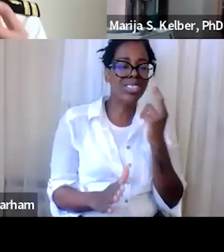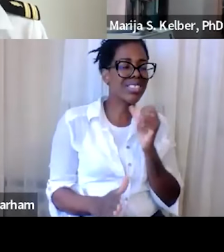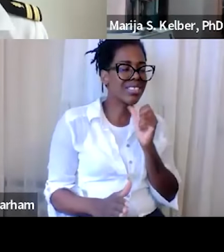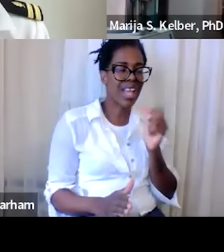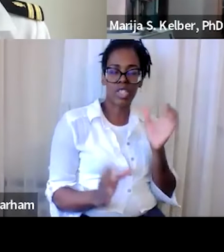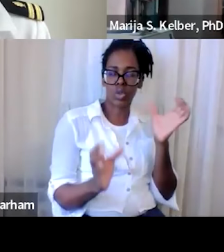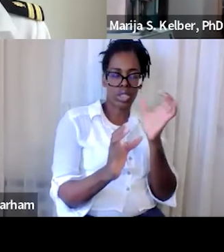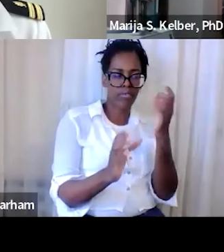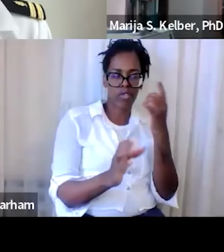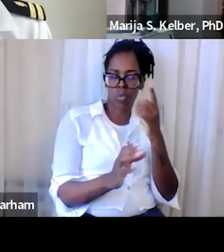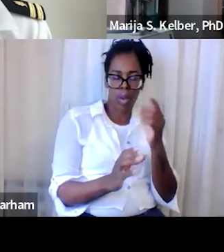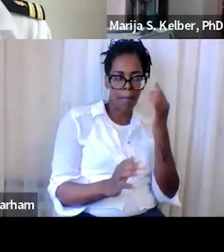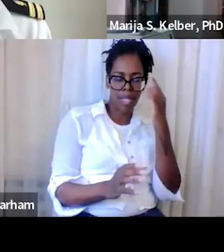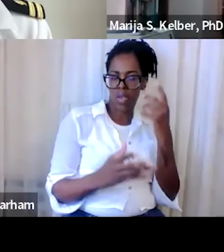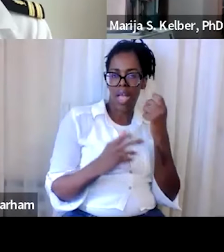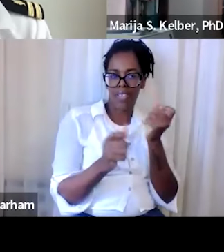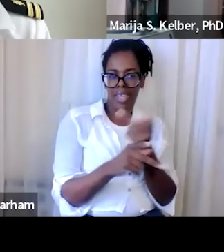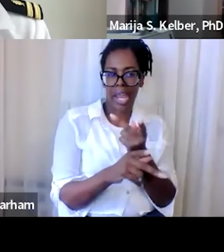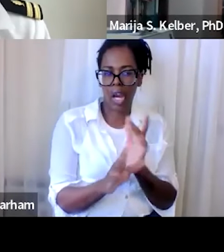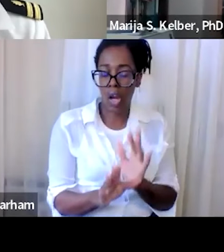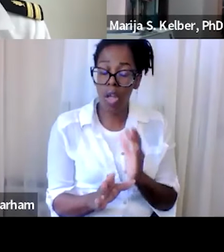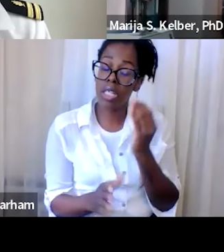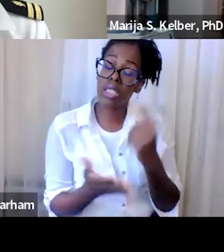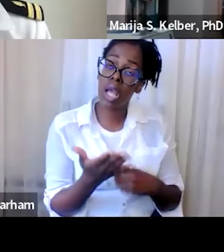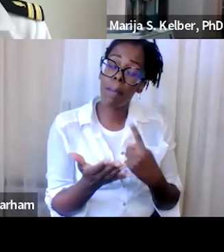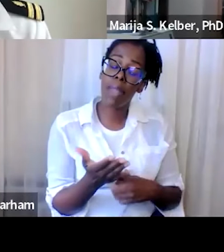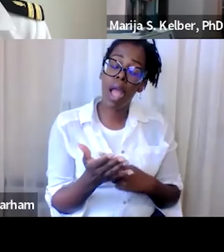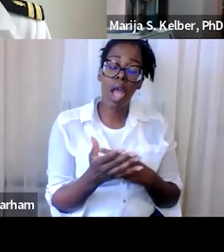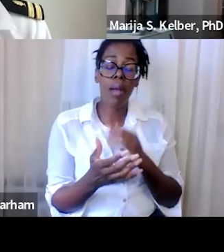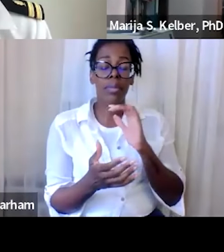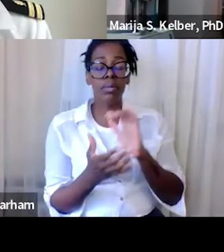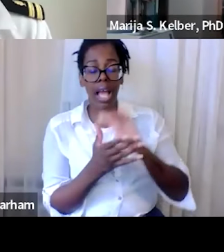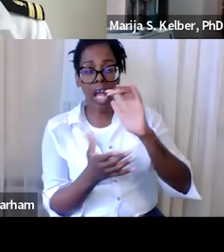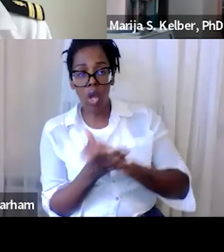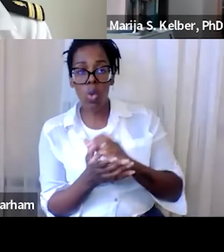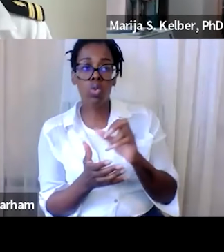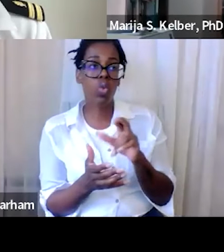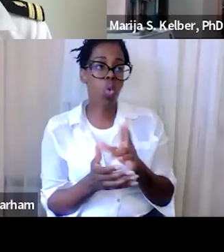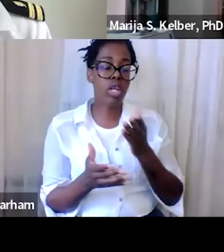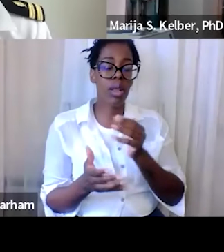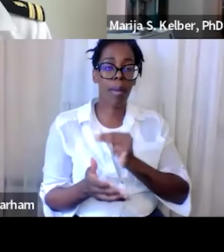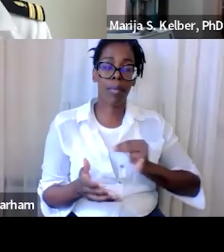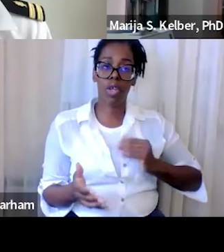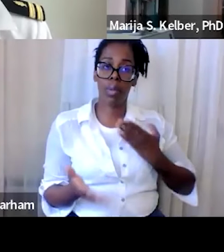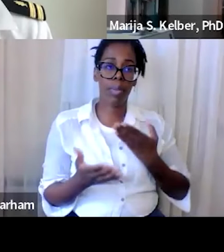And sometimes I've seen some spouses or some service members that may not want their children to go to care